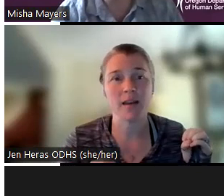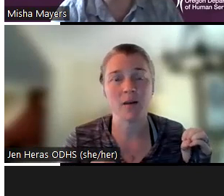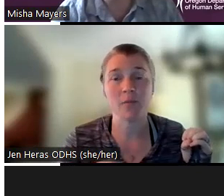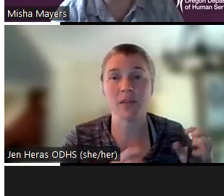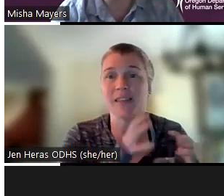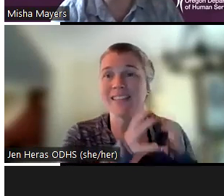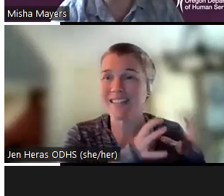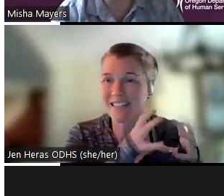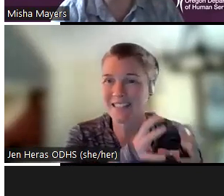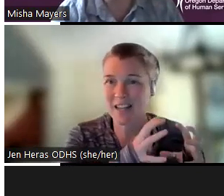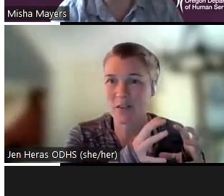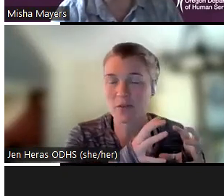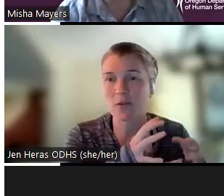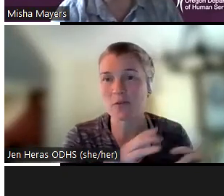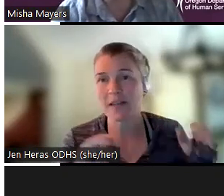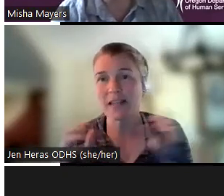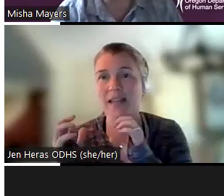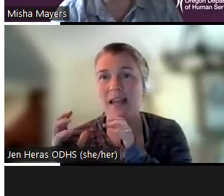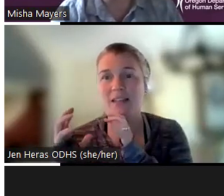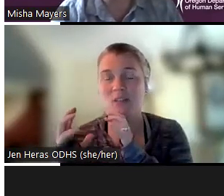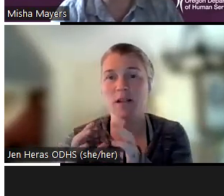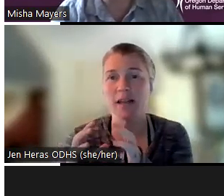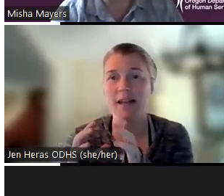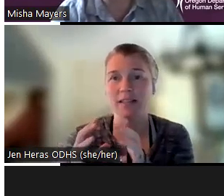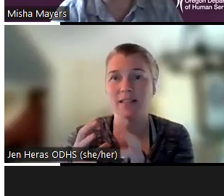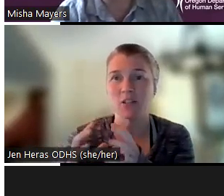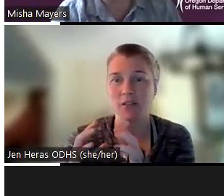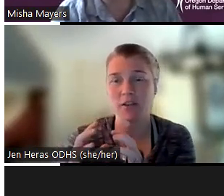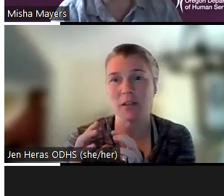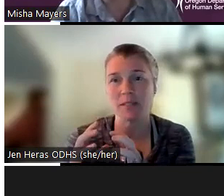LICENSING SIDE OF THE FEDERAL FUNDING AS WELL AS THE CHILDCARE SUBSIDY SIDE.